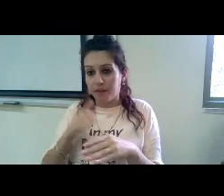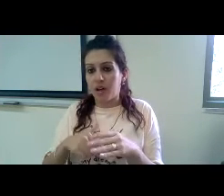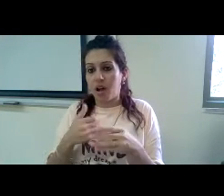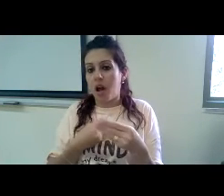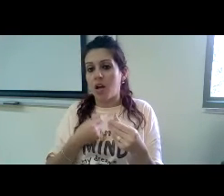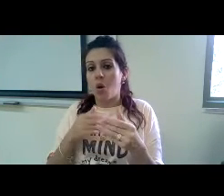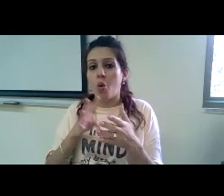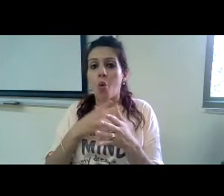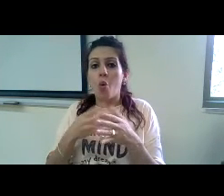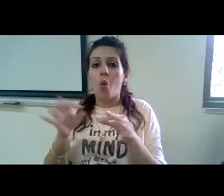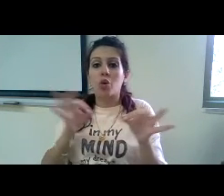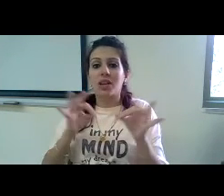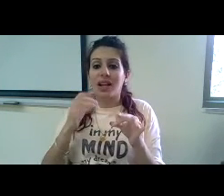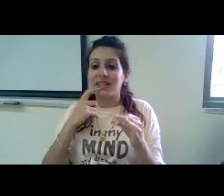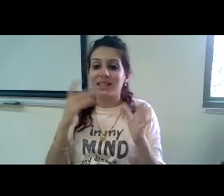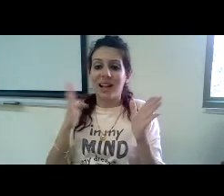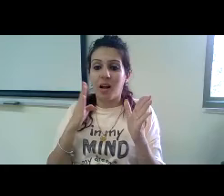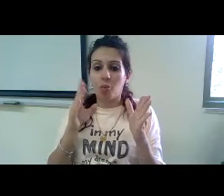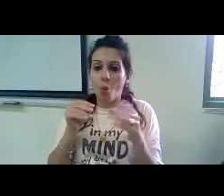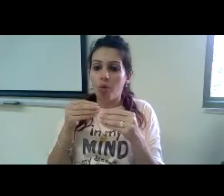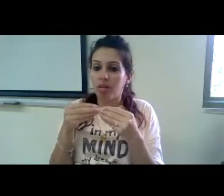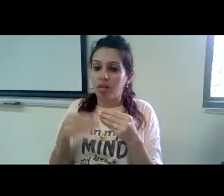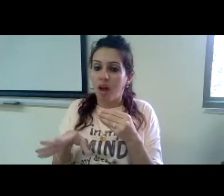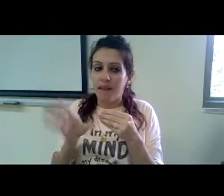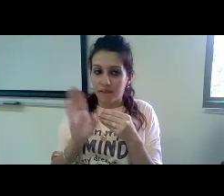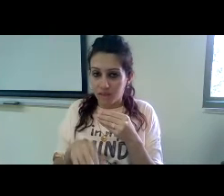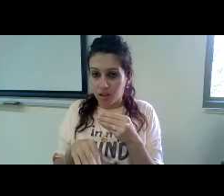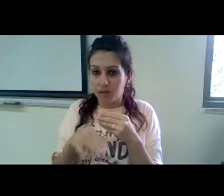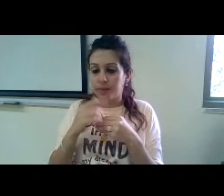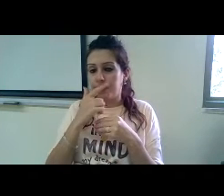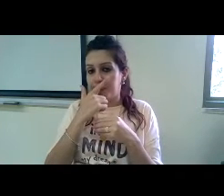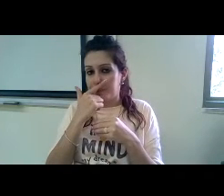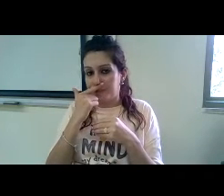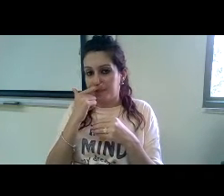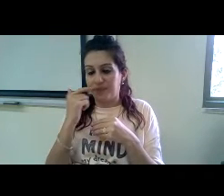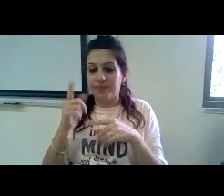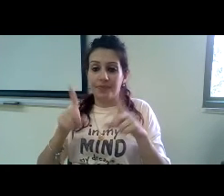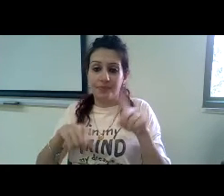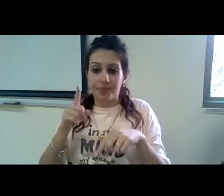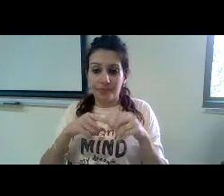So due to the time limit, my presentation will briefly cover three parts.